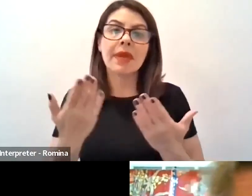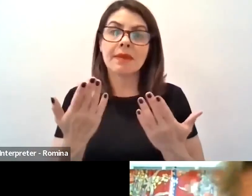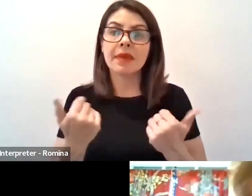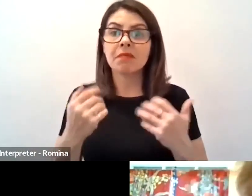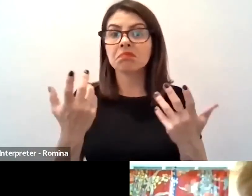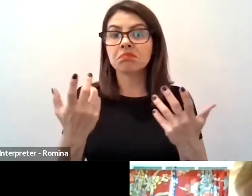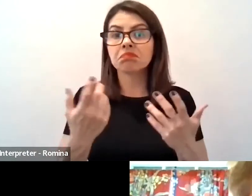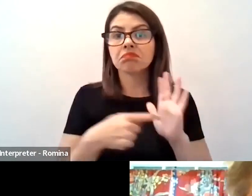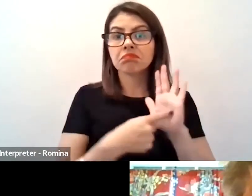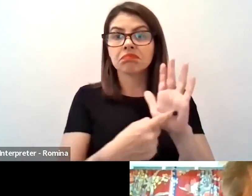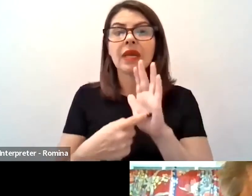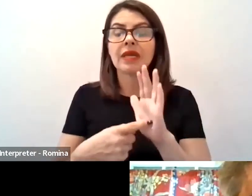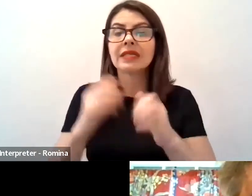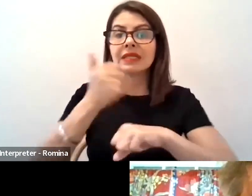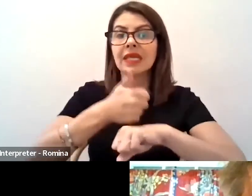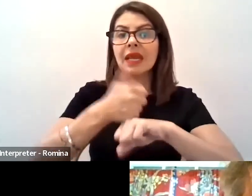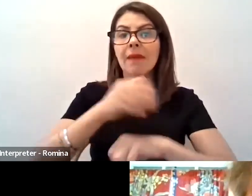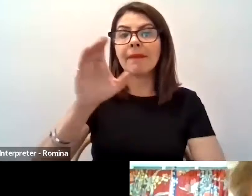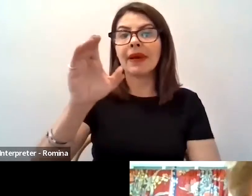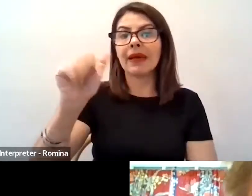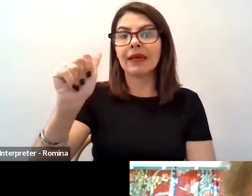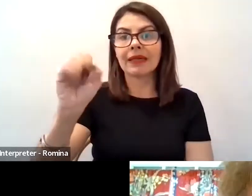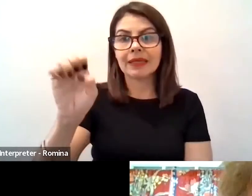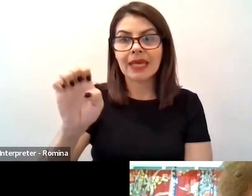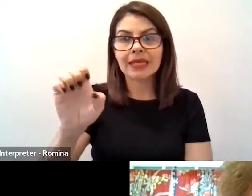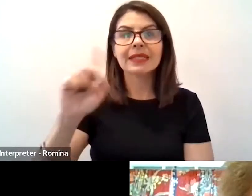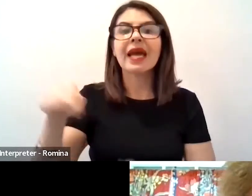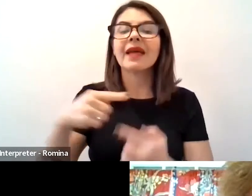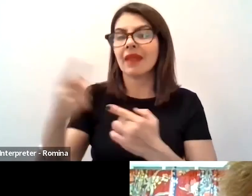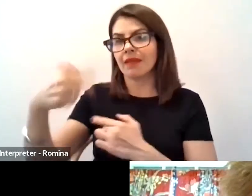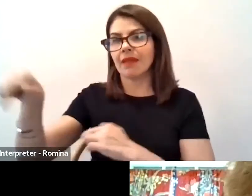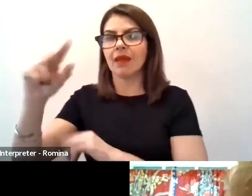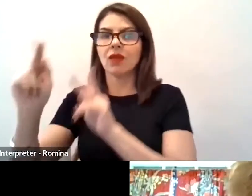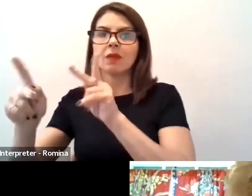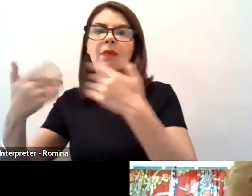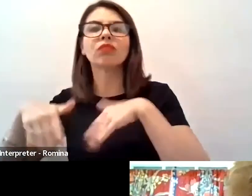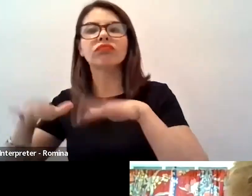in making the case and they acquiesce. And that's, that's a great outcome.